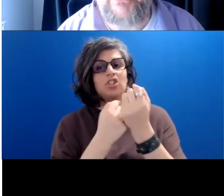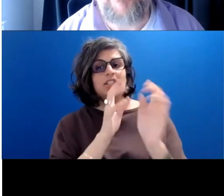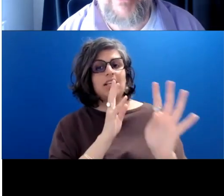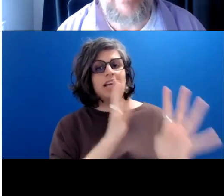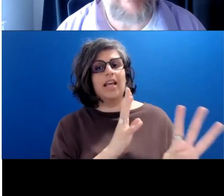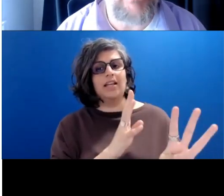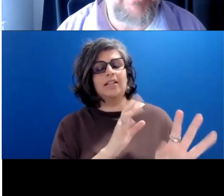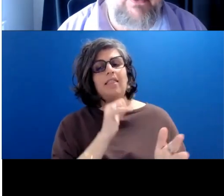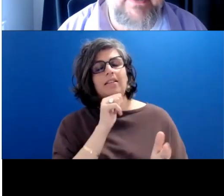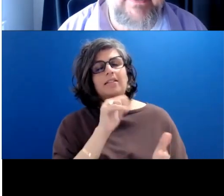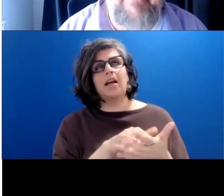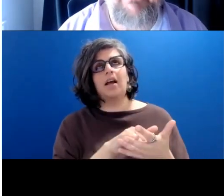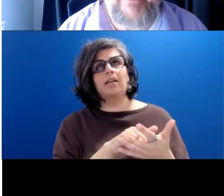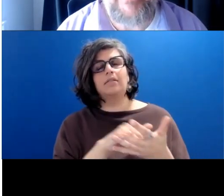to how to support them.